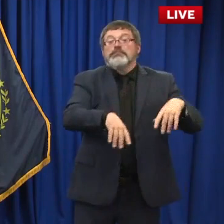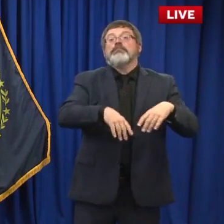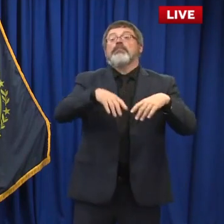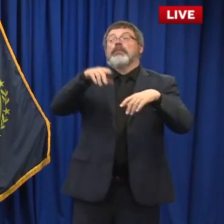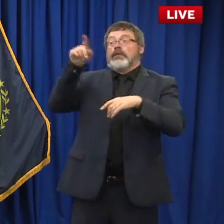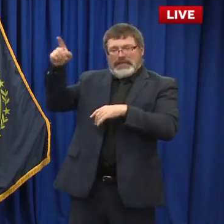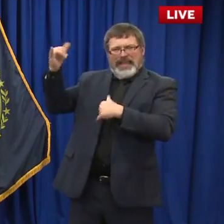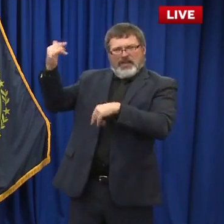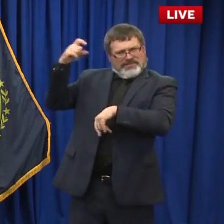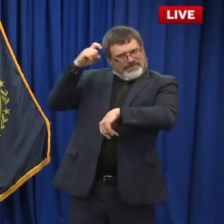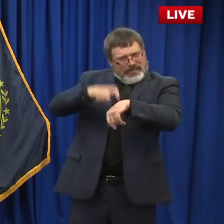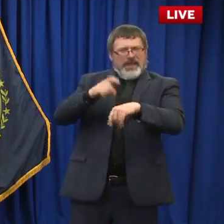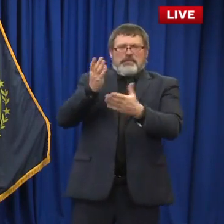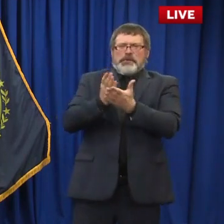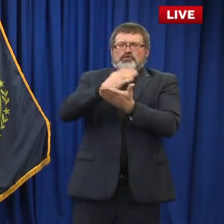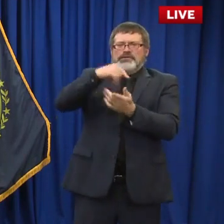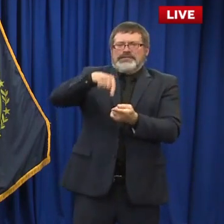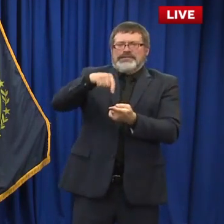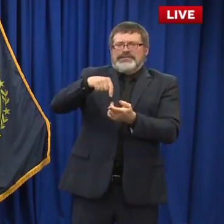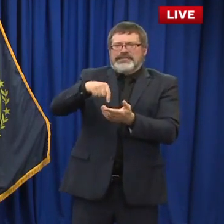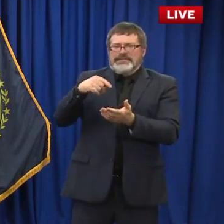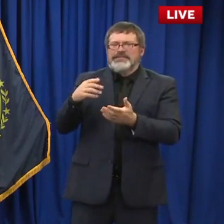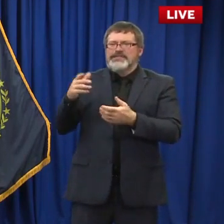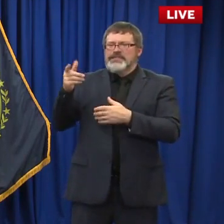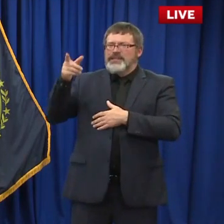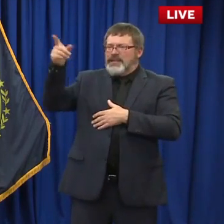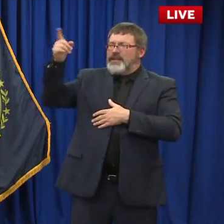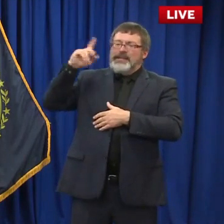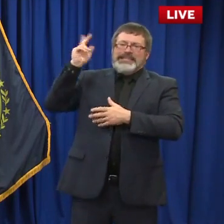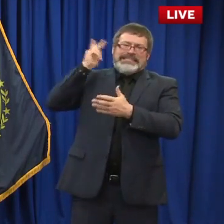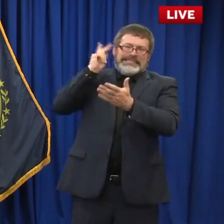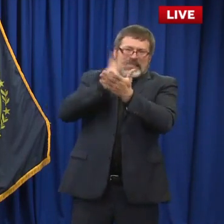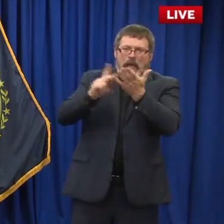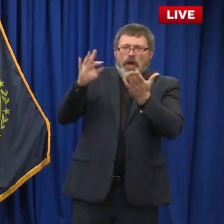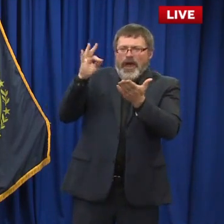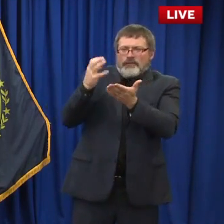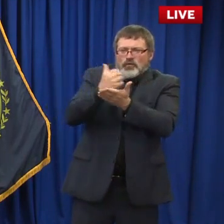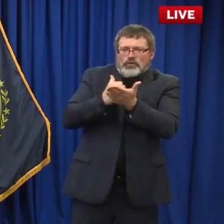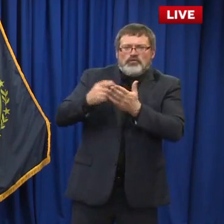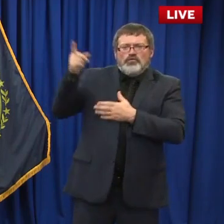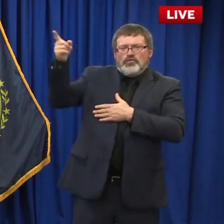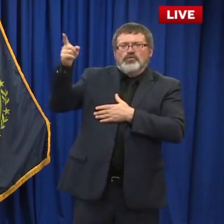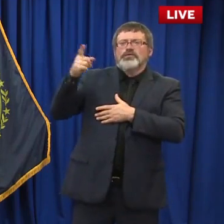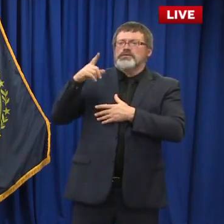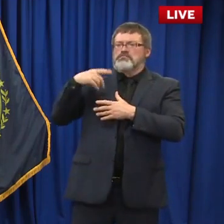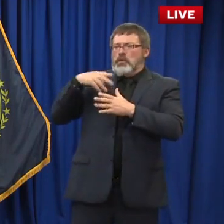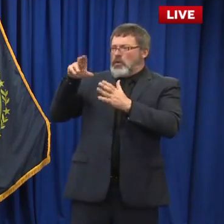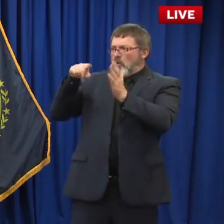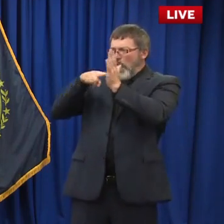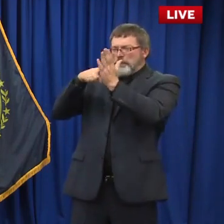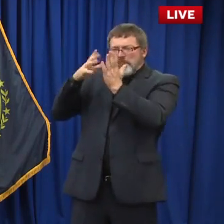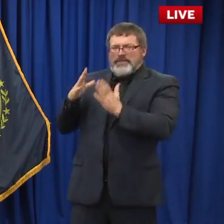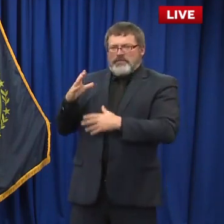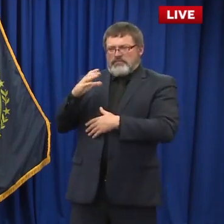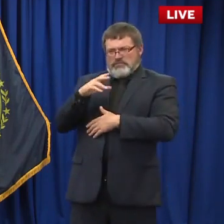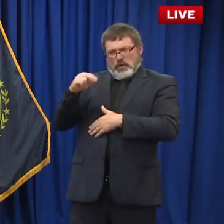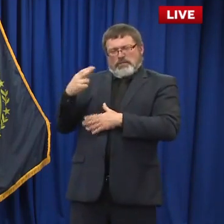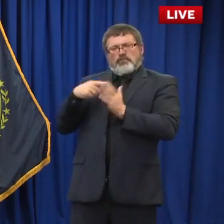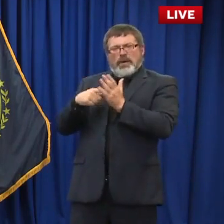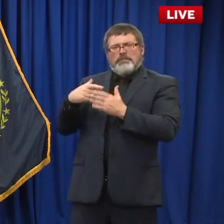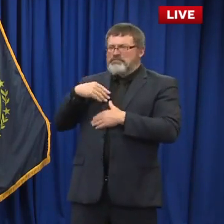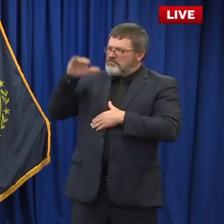BUT FOR, JUST TO BE CLEAR, FROM OUR POINT OF VIEW, IT WAS MADE -- I SPOKE TO THE TREASURY SECRETARY DIRECTLY, I SPOKE TO MEMBERS OF THE CONGRESS AND SENATE DIRECTLY AND IT WAS